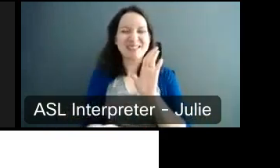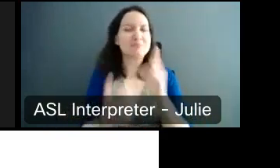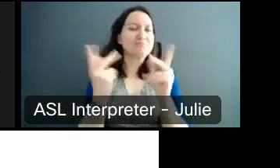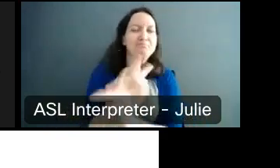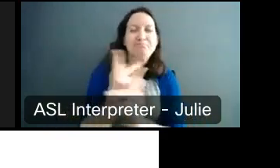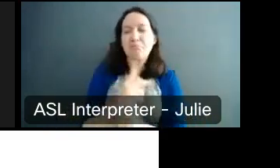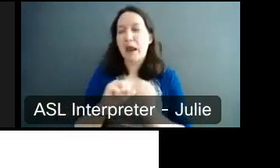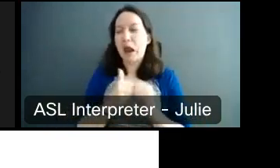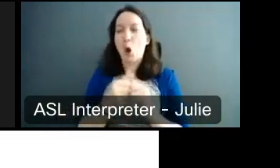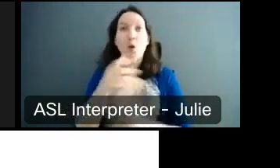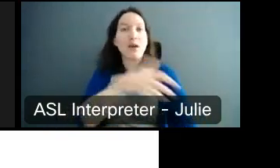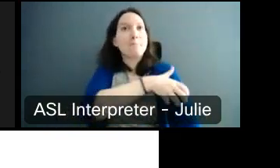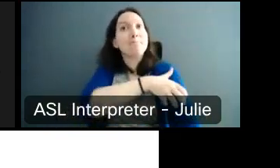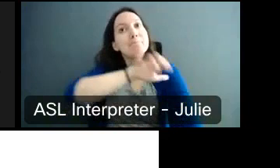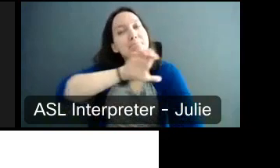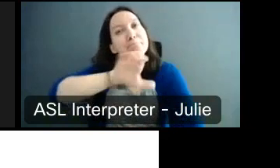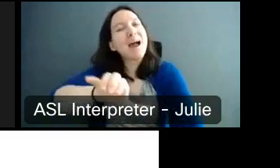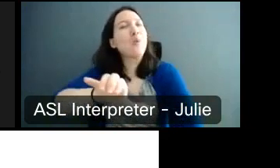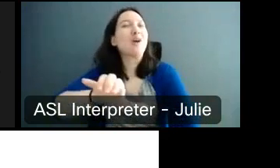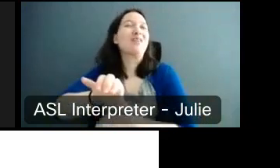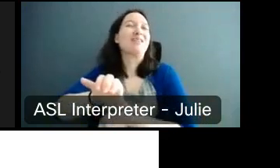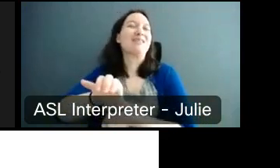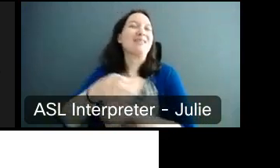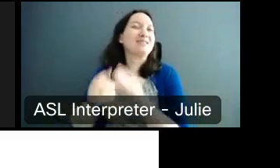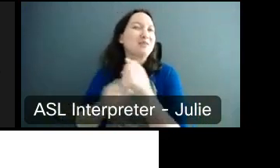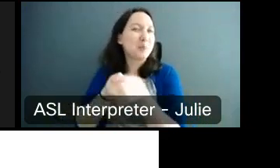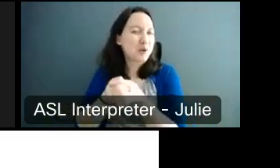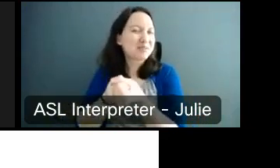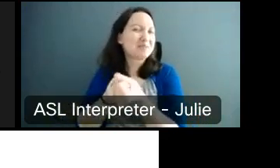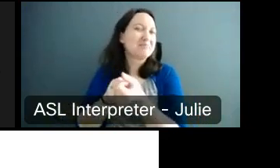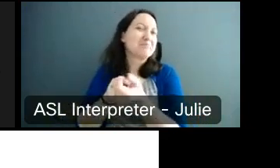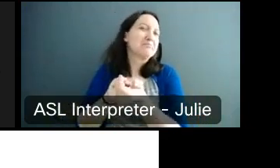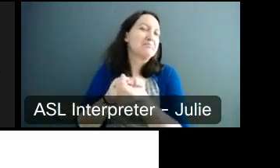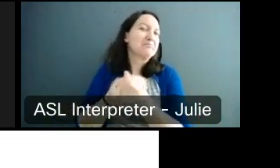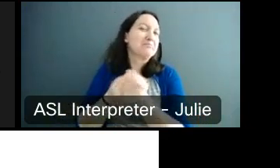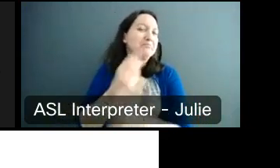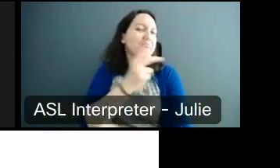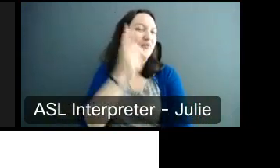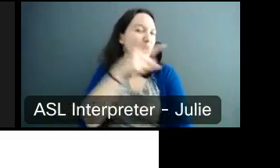In power, um, kind of the support of of our patients just a thought.